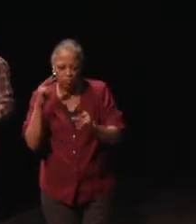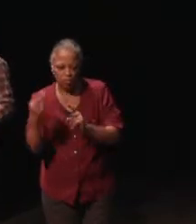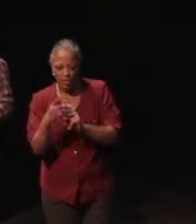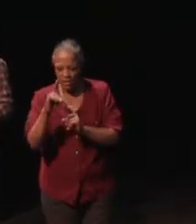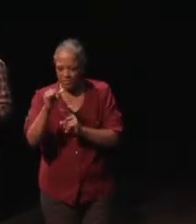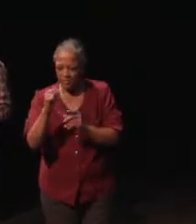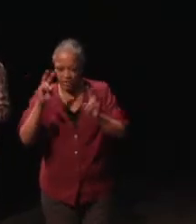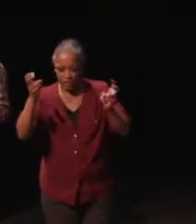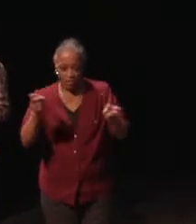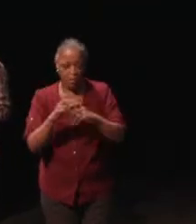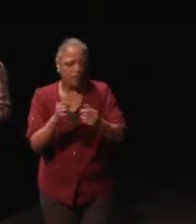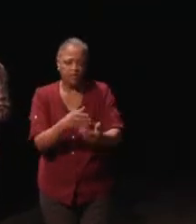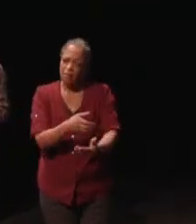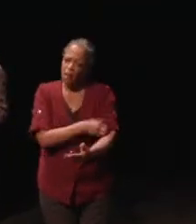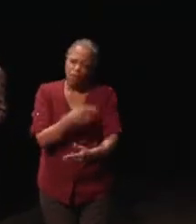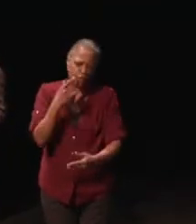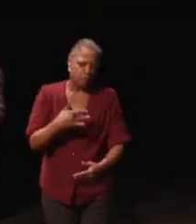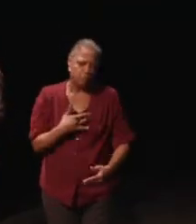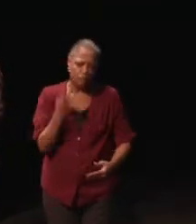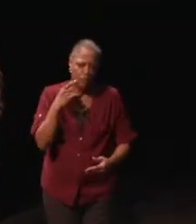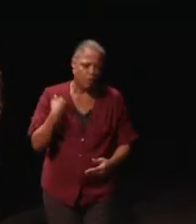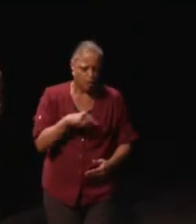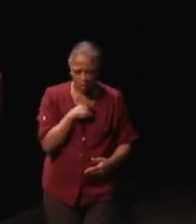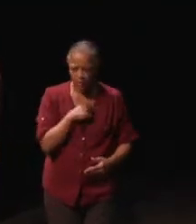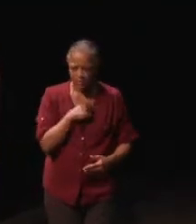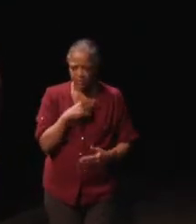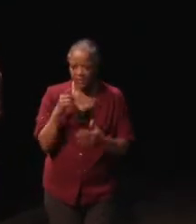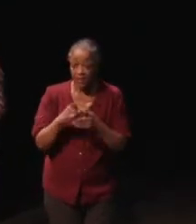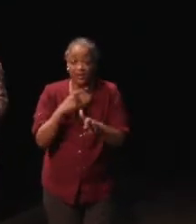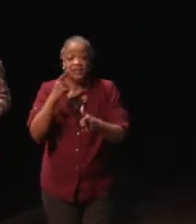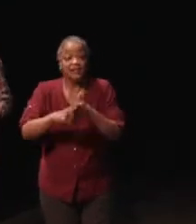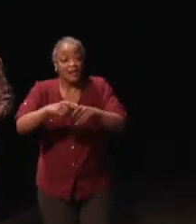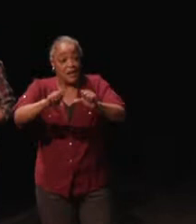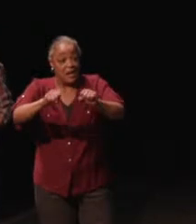but it's very powerful for us because, then were able to do is think about